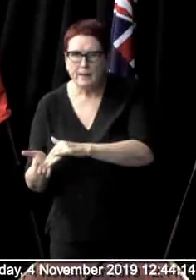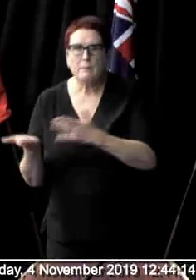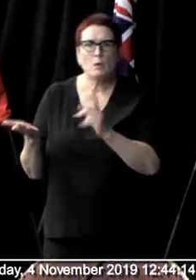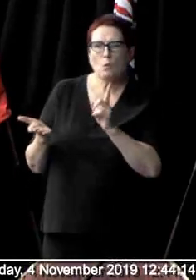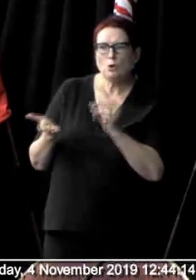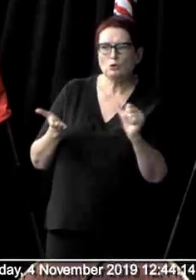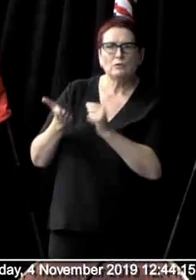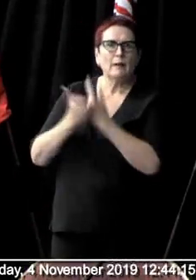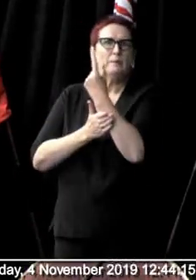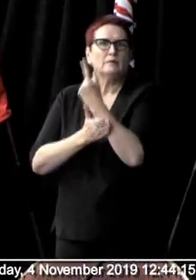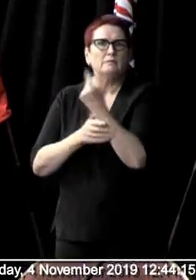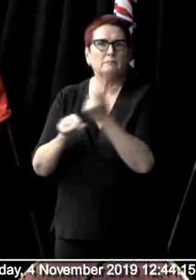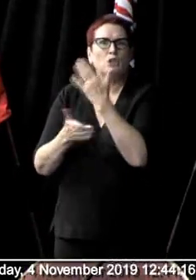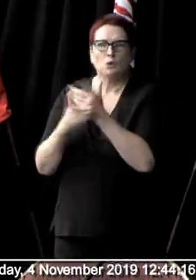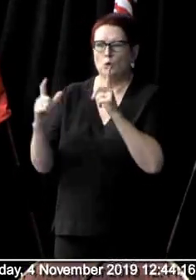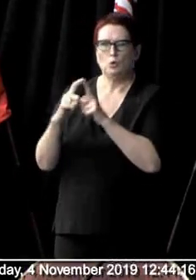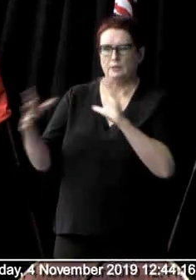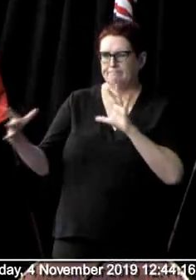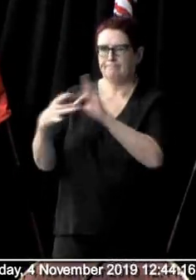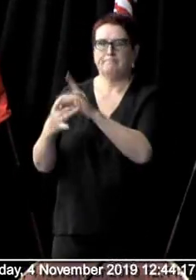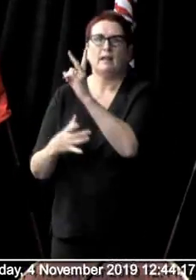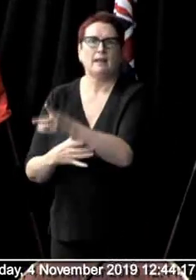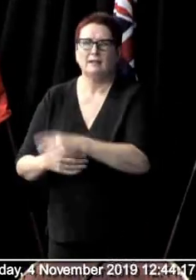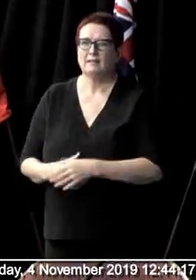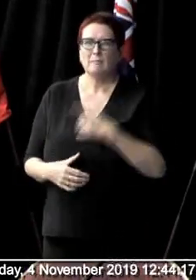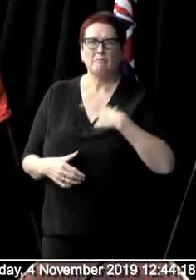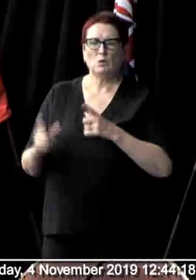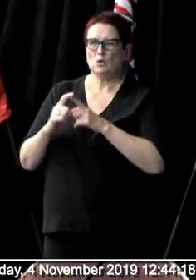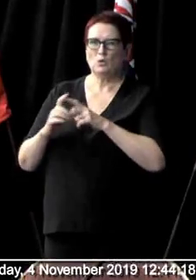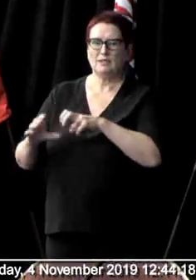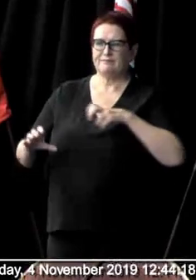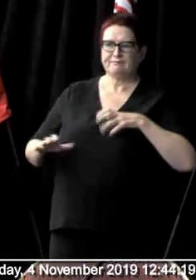do to get [REDACTED] engaged in the classroom because she wasn’t even getting to the classroom.